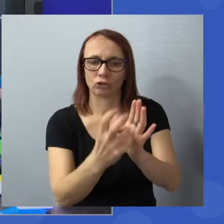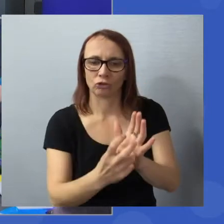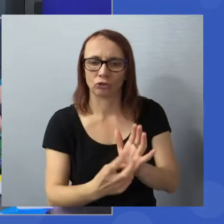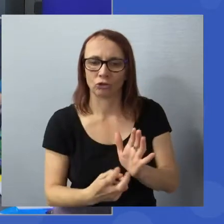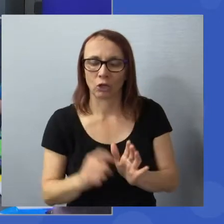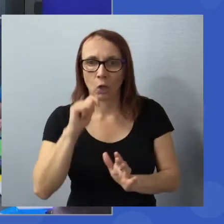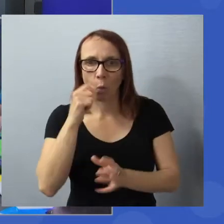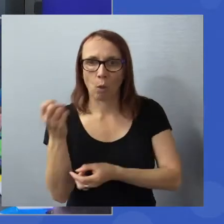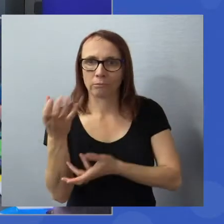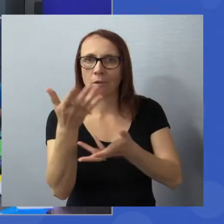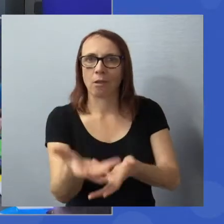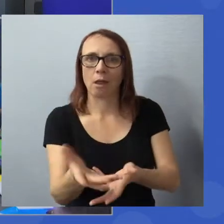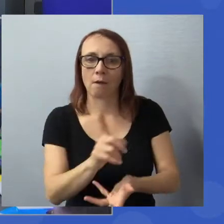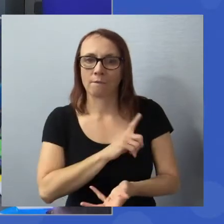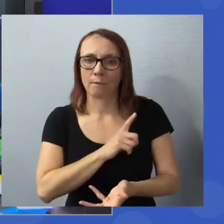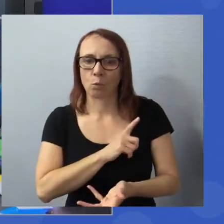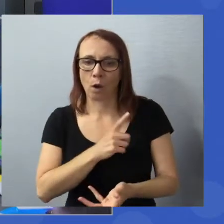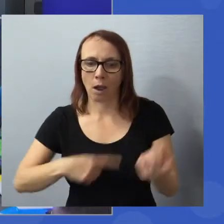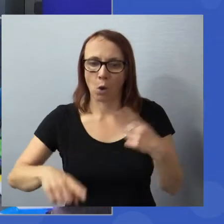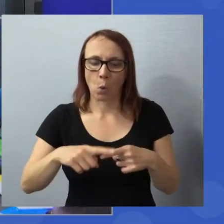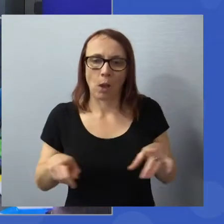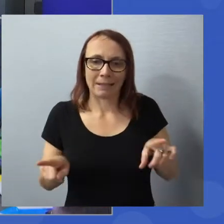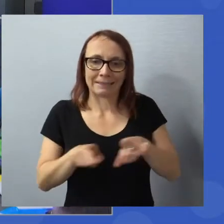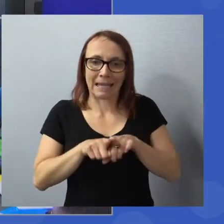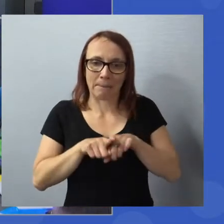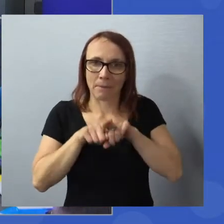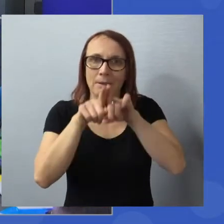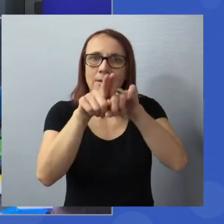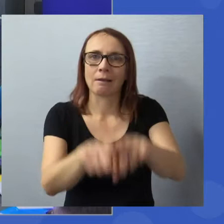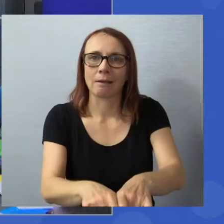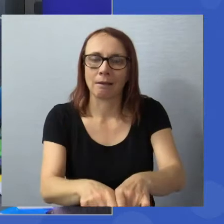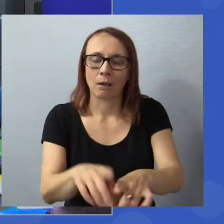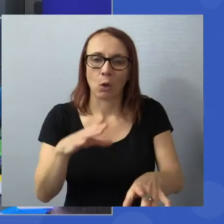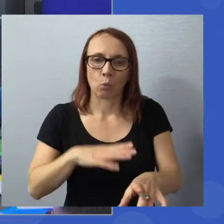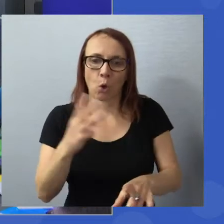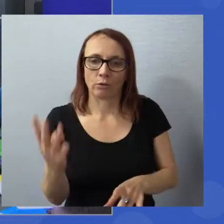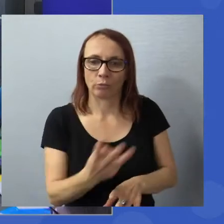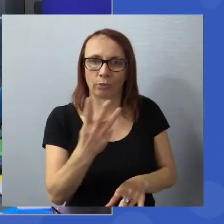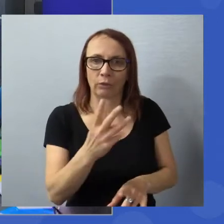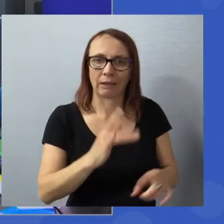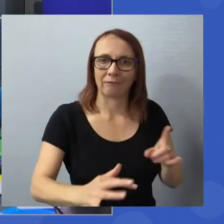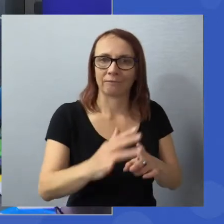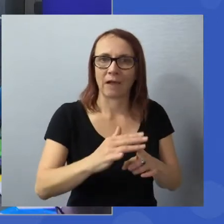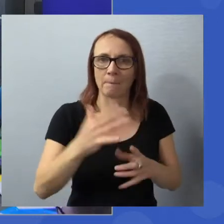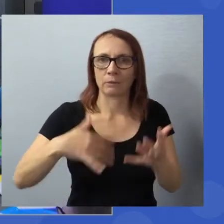we're all sharing the same objective a sustainable country balancing environment economic and social impact for the good of the country and it says